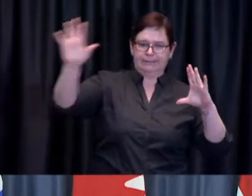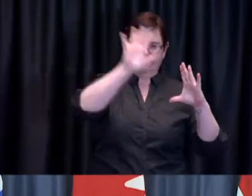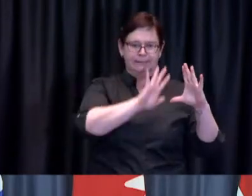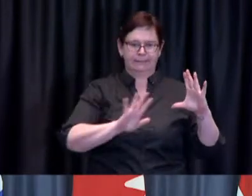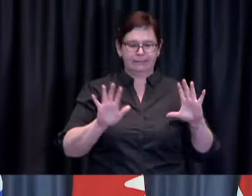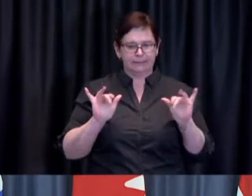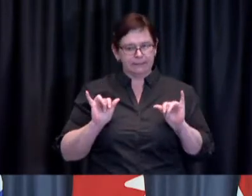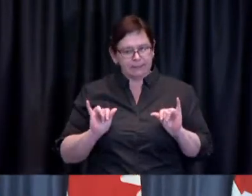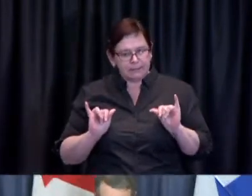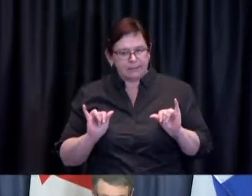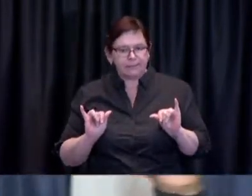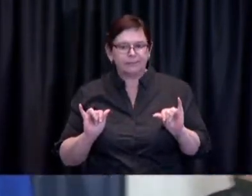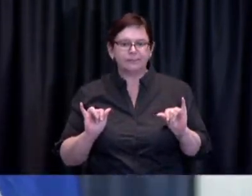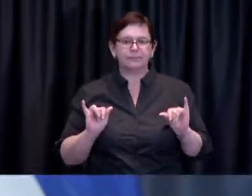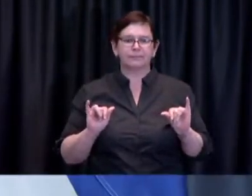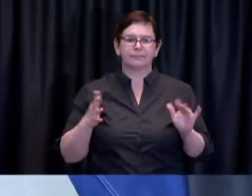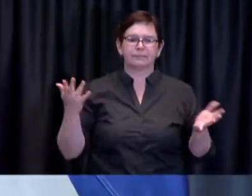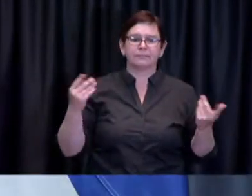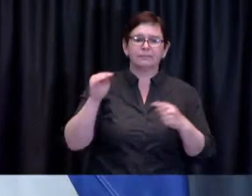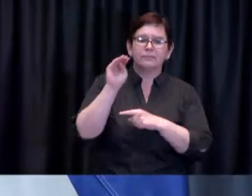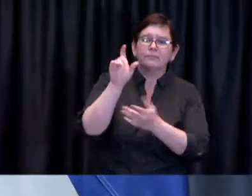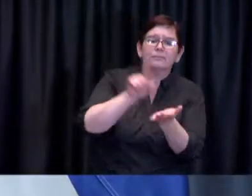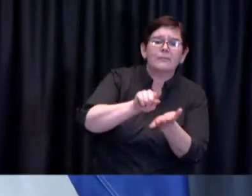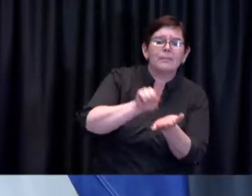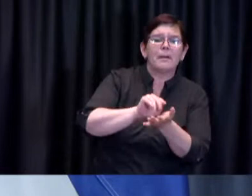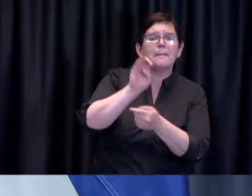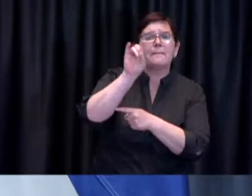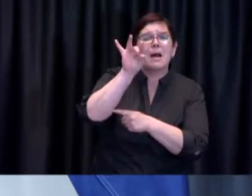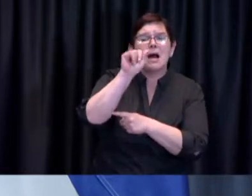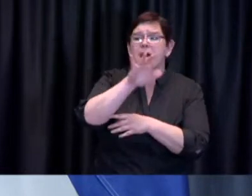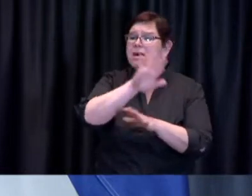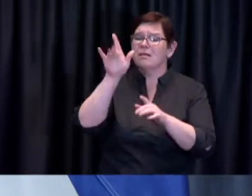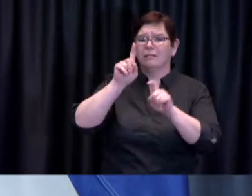media so when they hear conflicting reports as to what's going on in one place's person versus